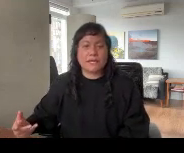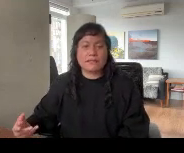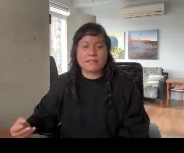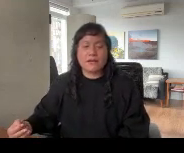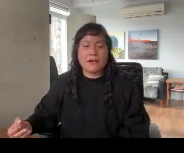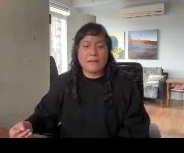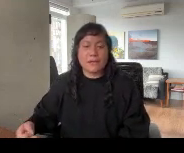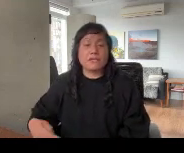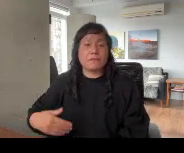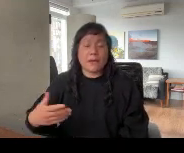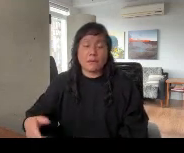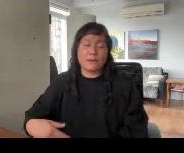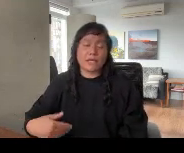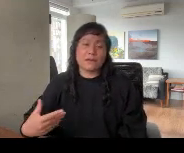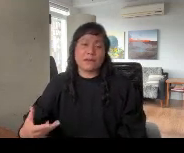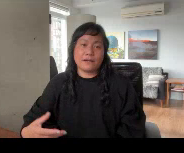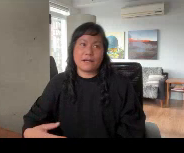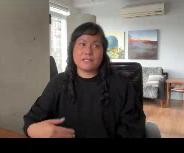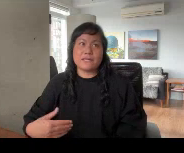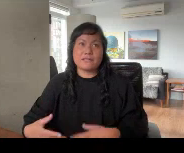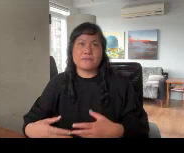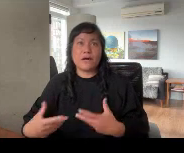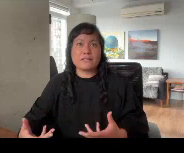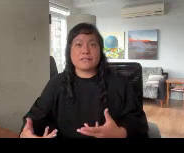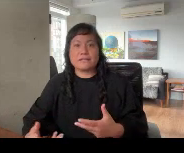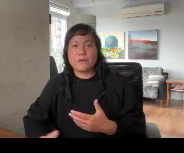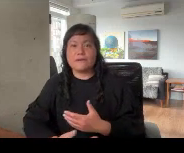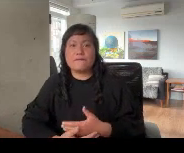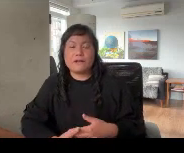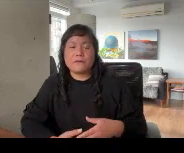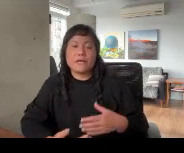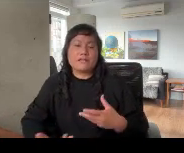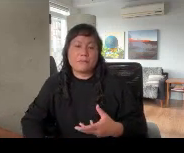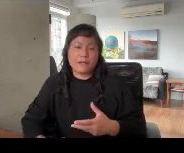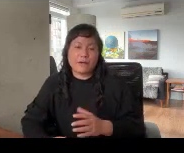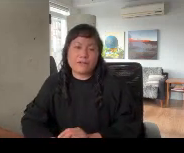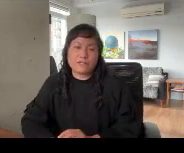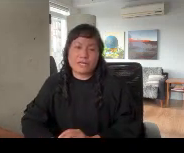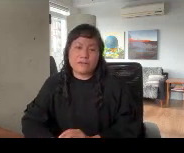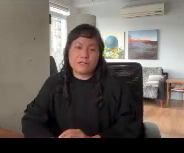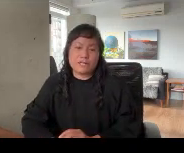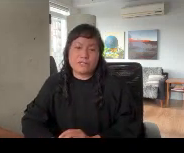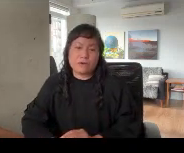websites, and we were getting a sense of processes we could follow to better understand their needs